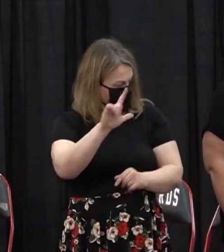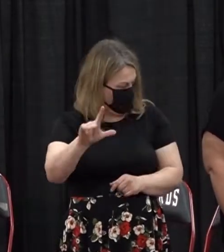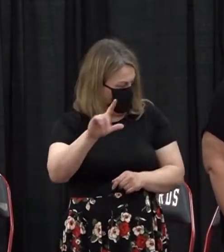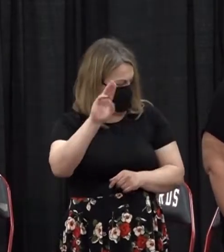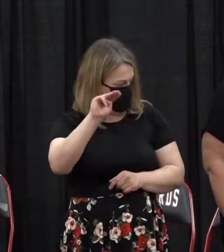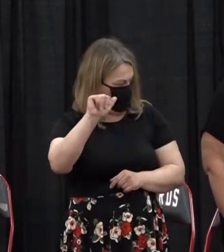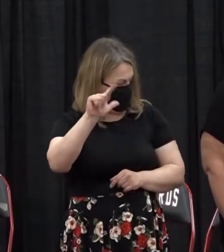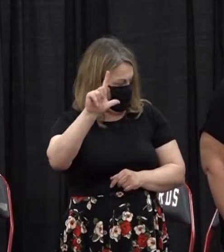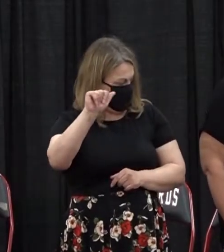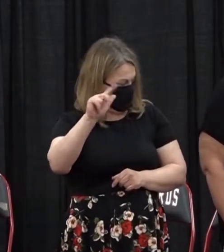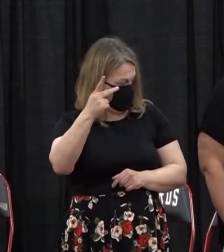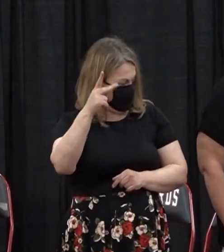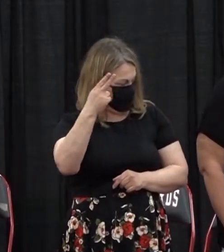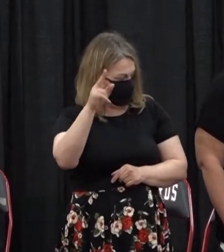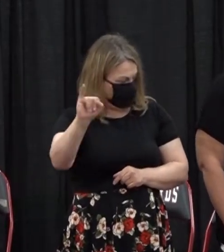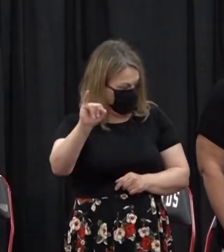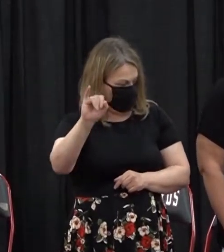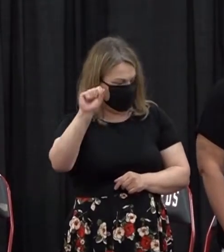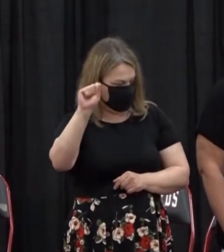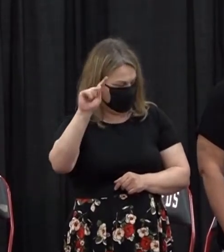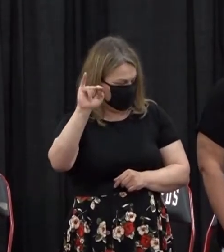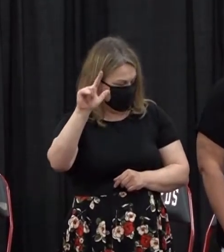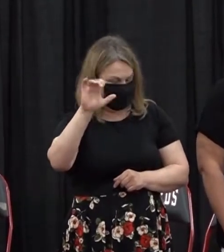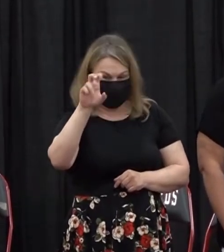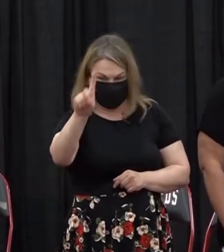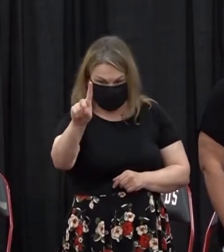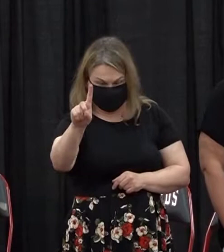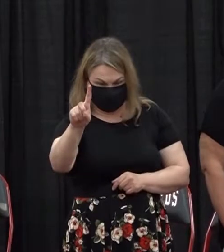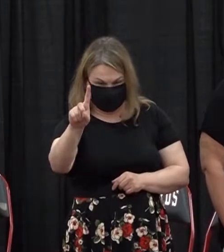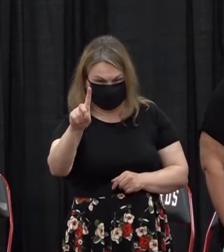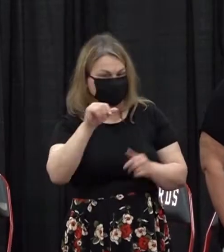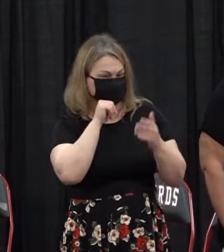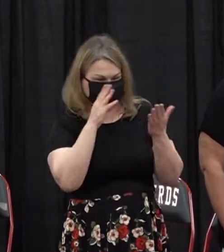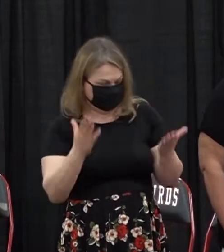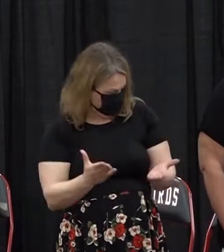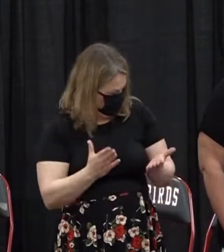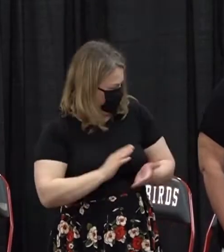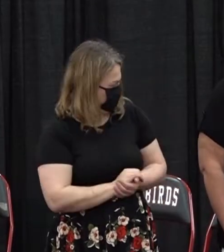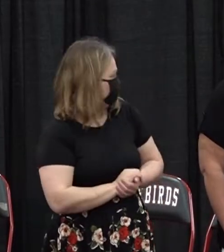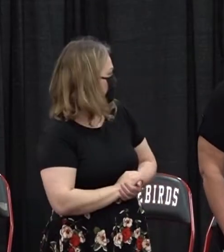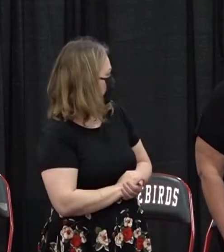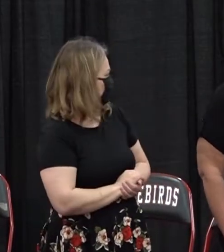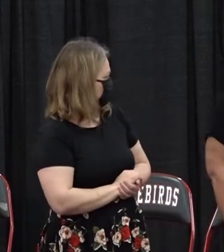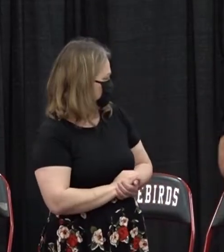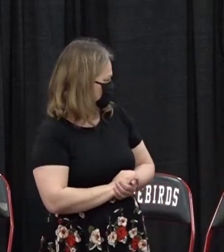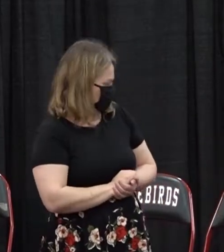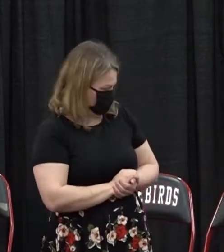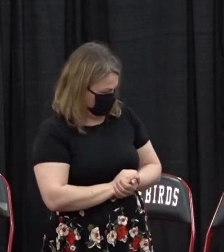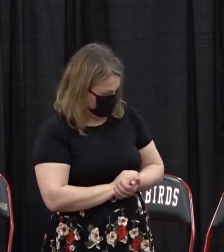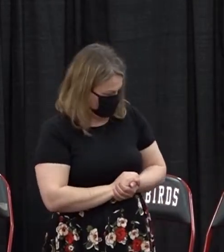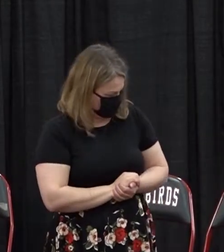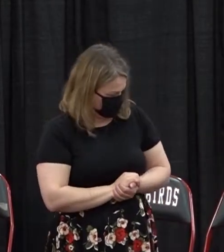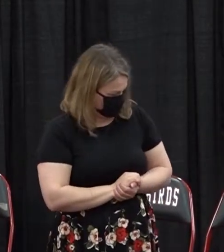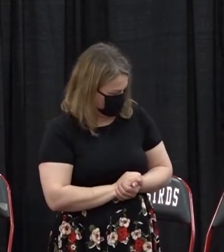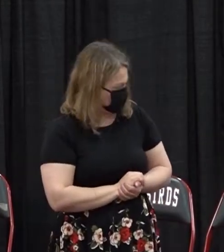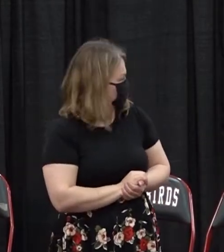The next student is Malakhi Stinyard. He is not here today.